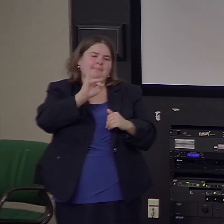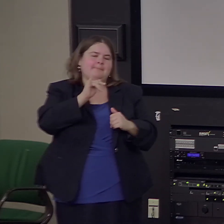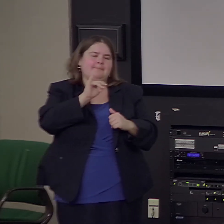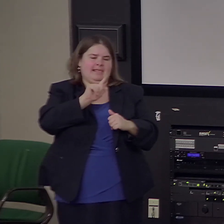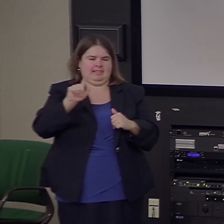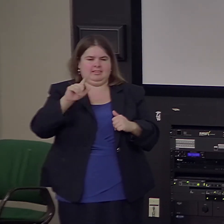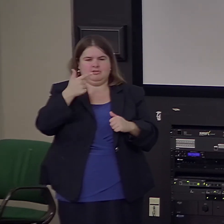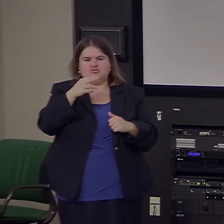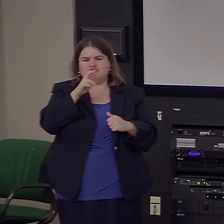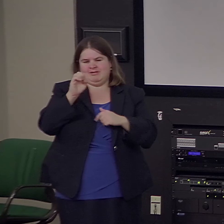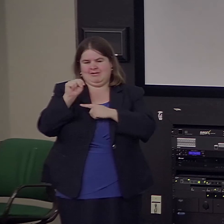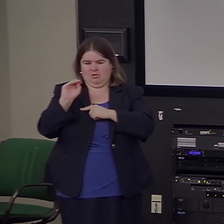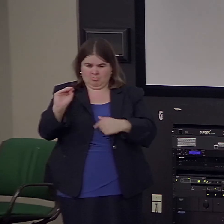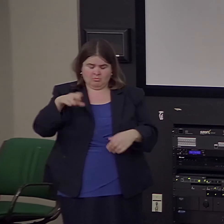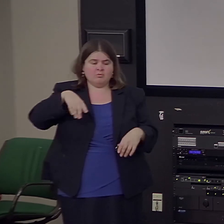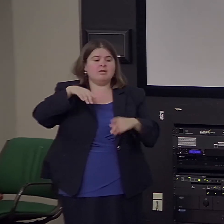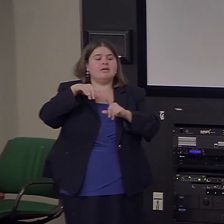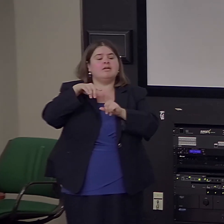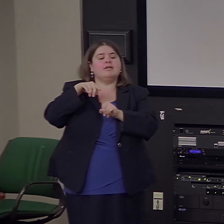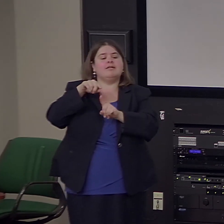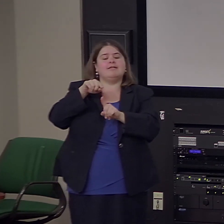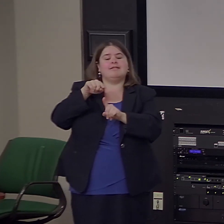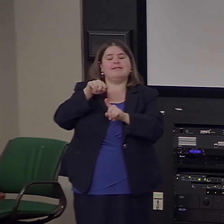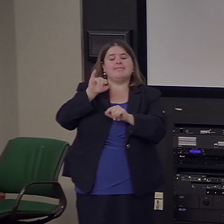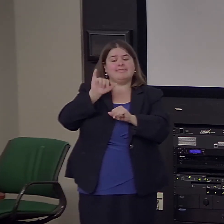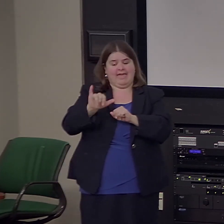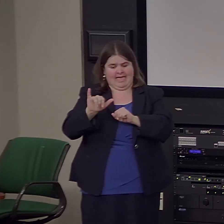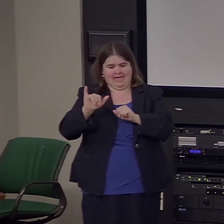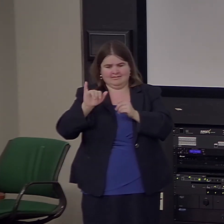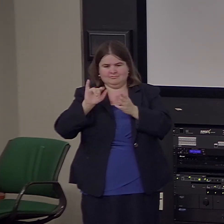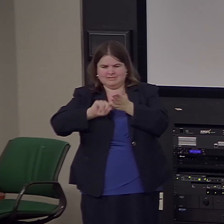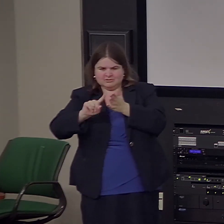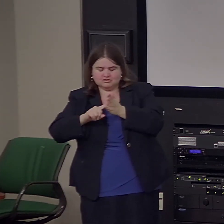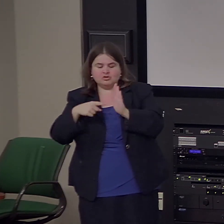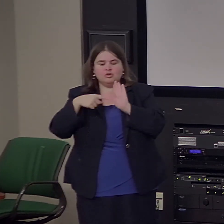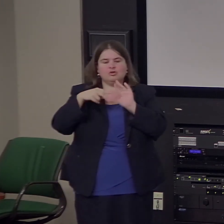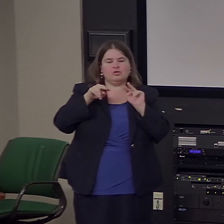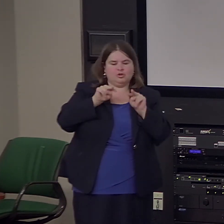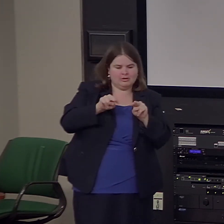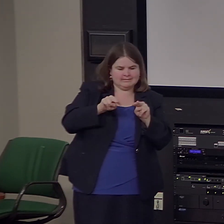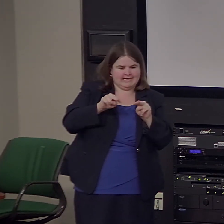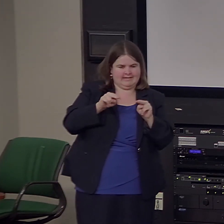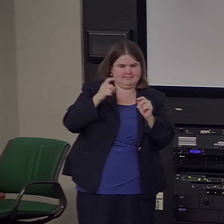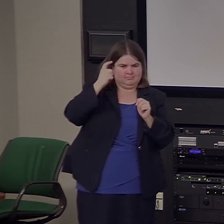the paper was about experience expectant versus experience dependent learning.